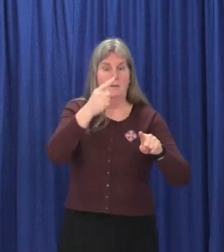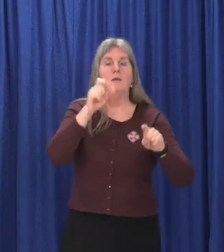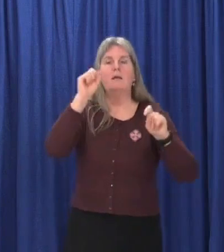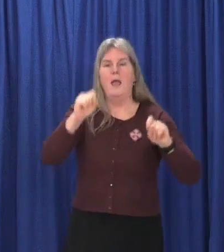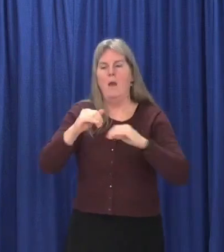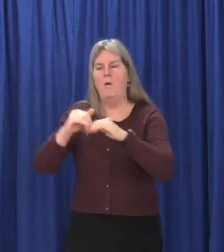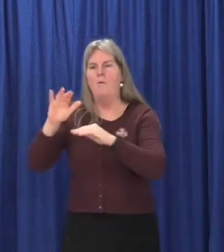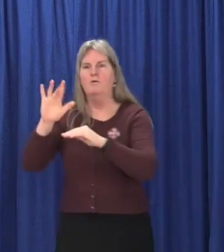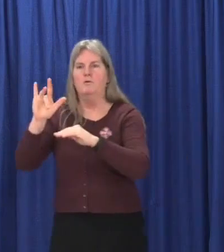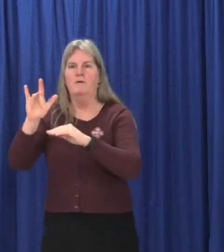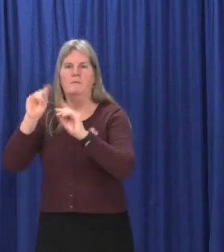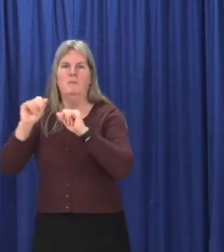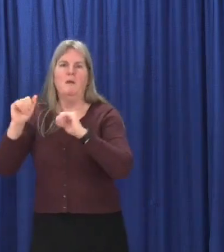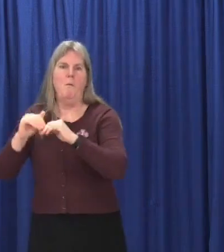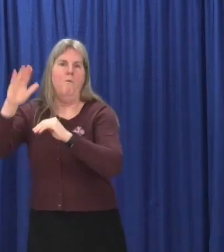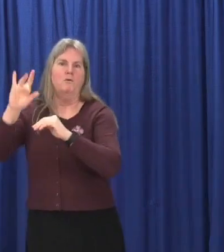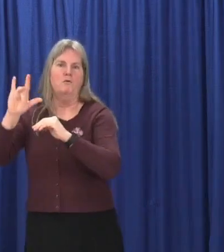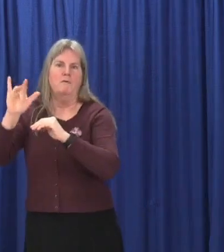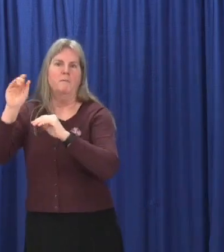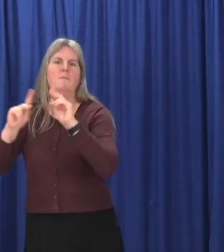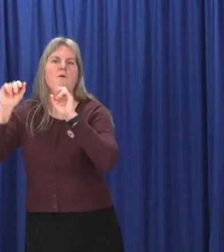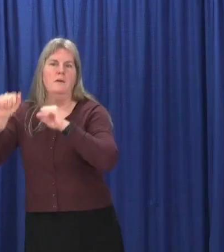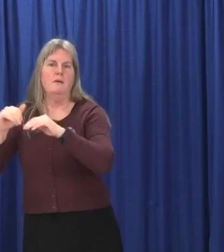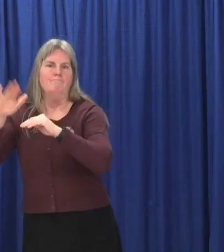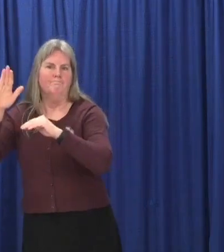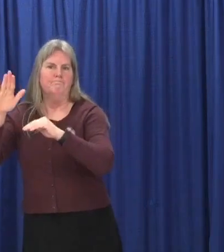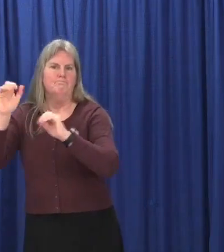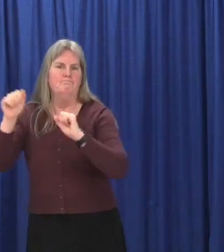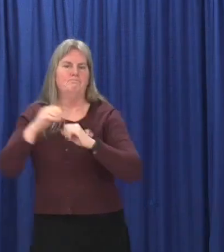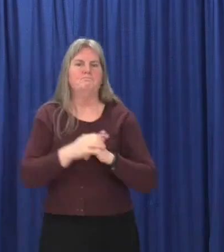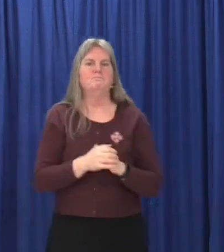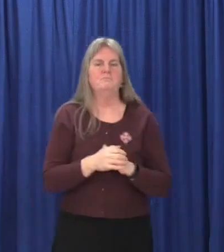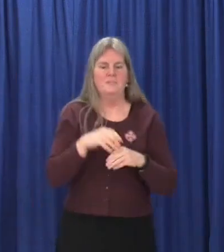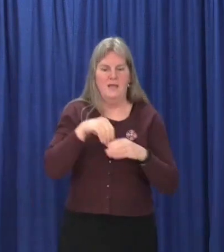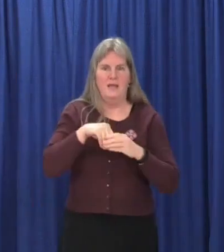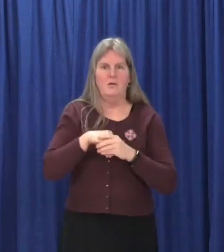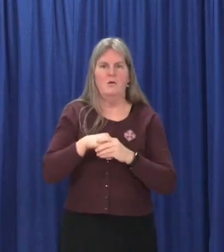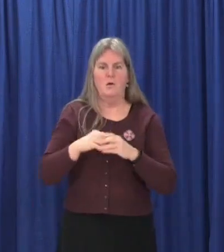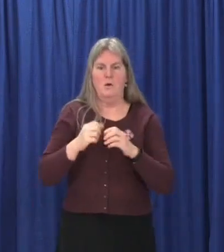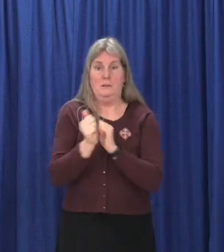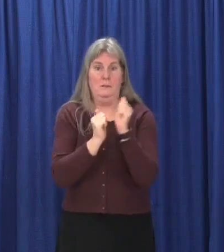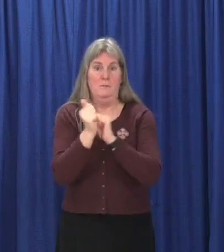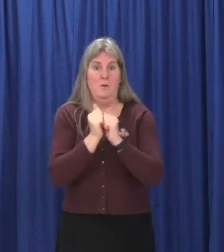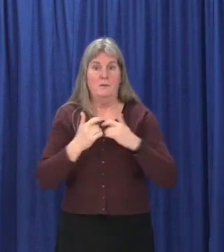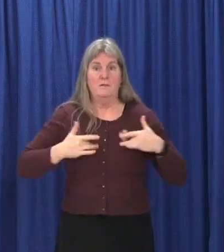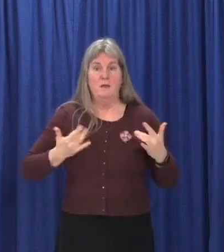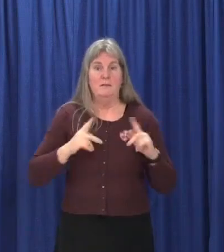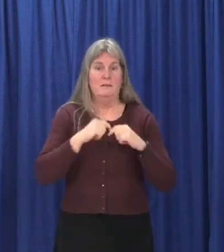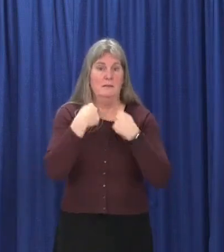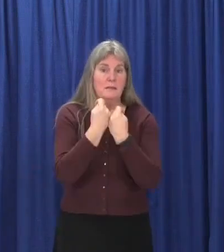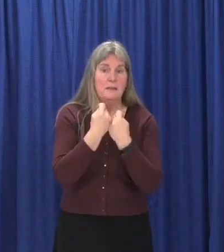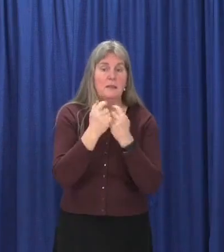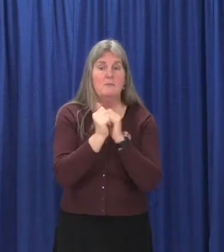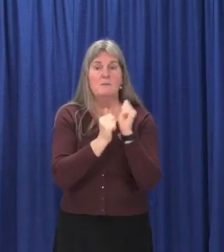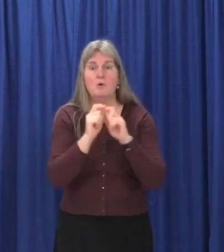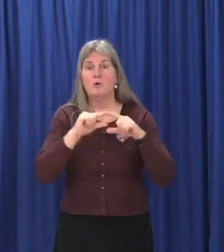to 25 individuals. Indoor sports events, team sports, group fitness,